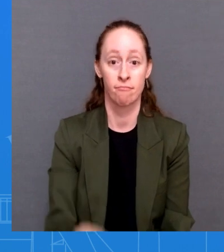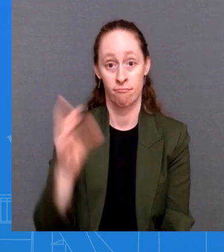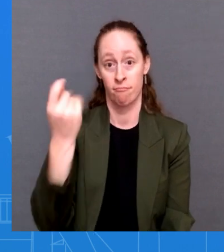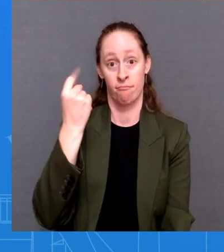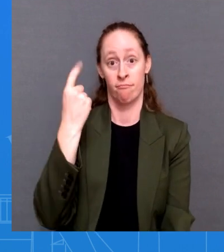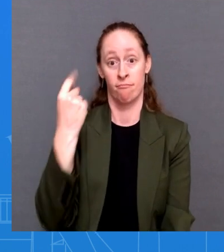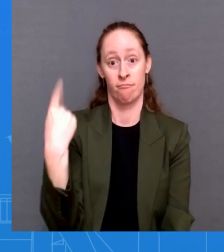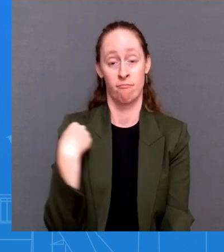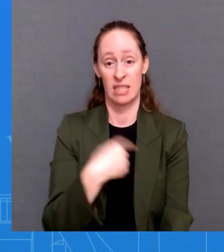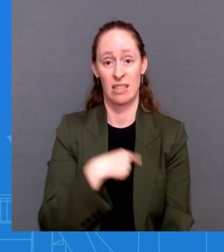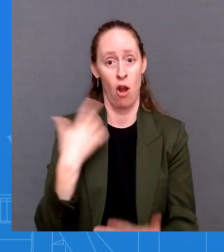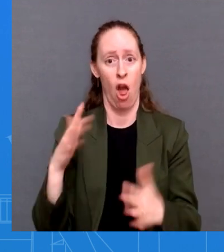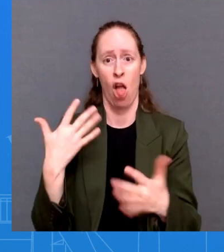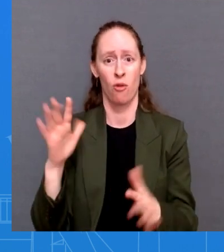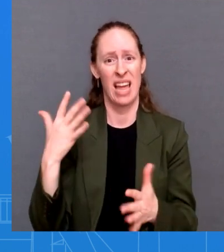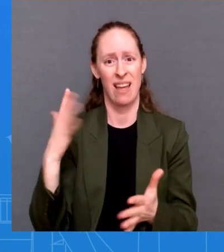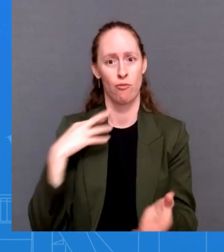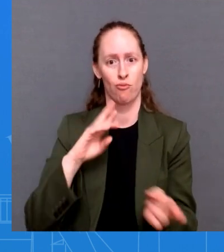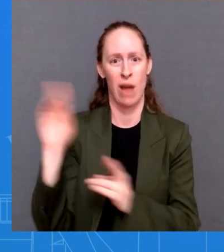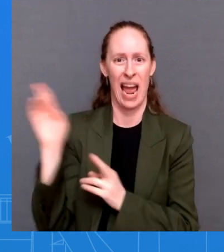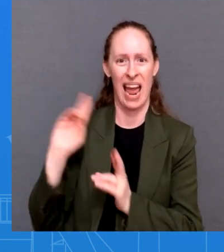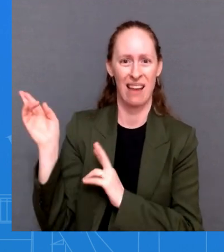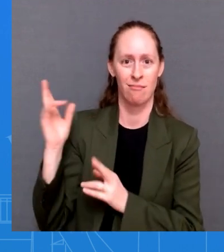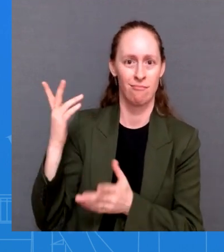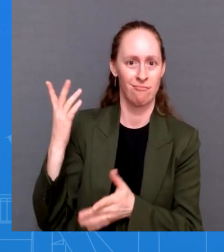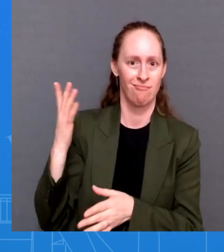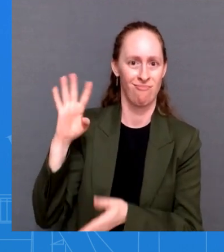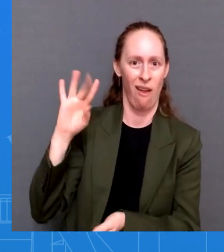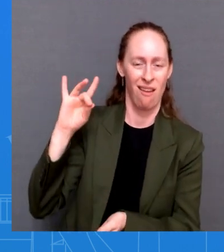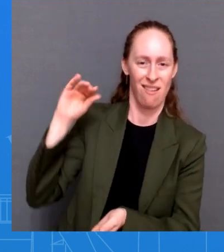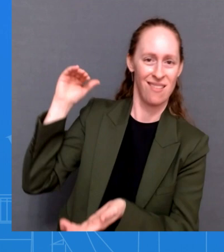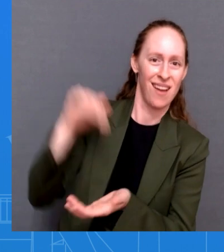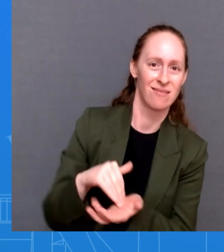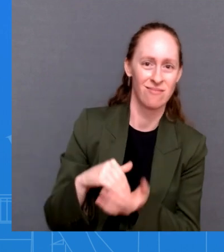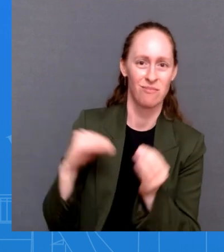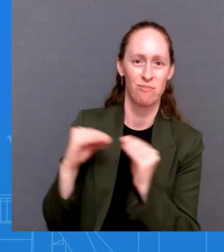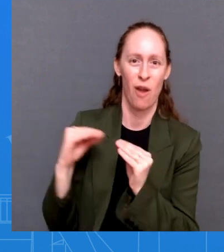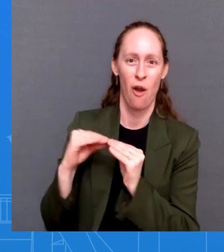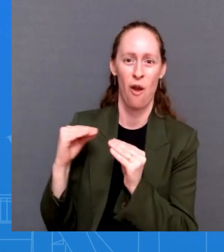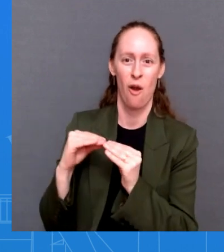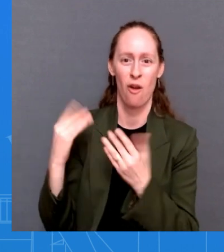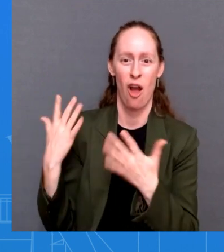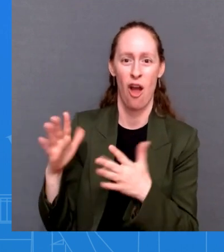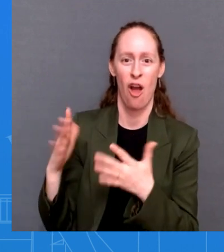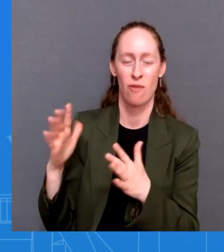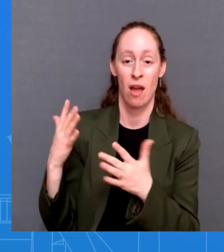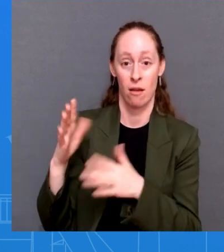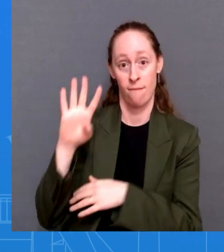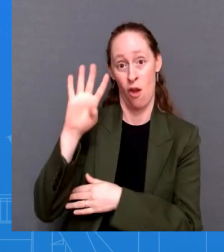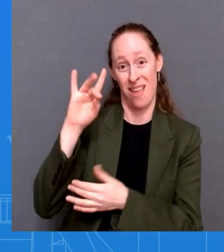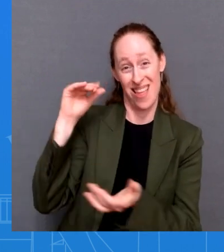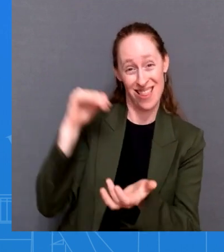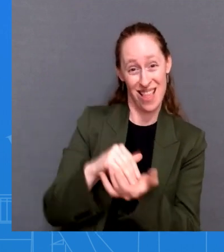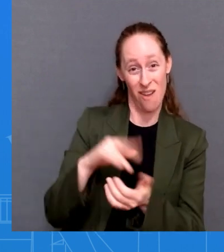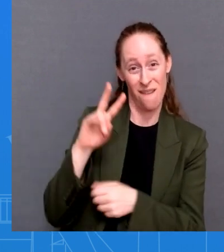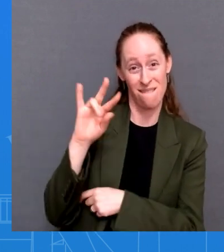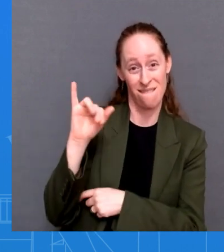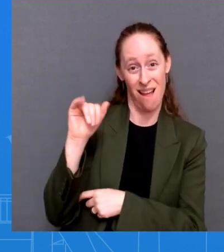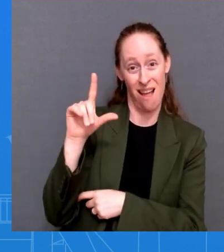which represents up to 240,000 doses. Looking ahead, we anticipate another 150,000